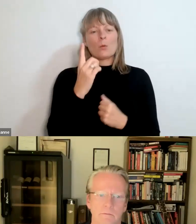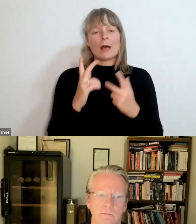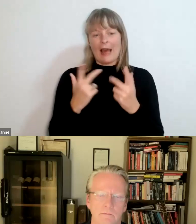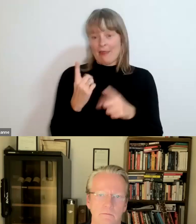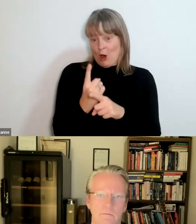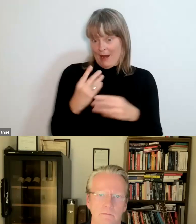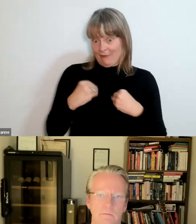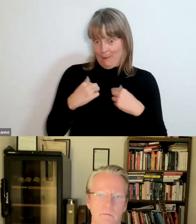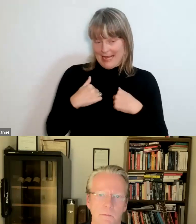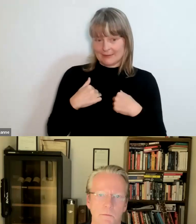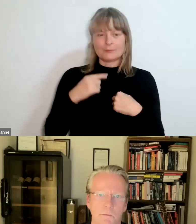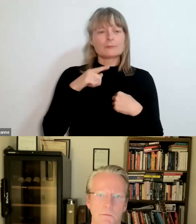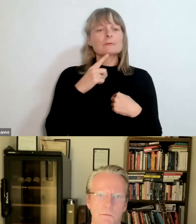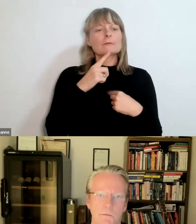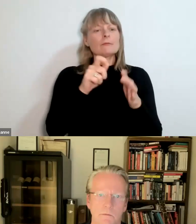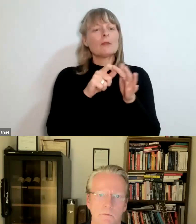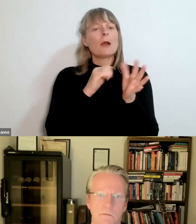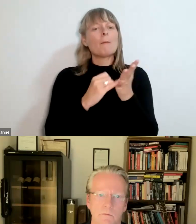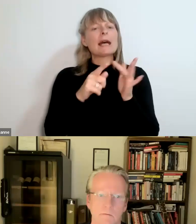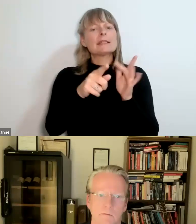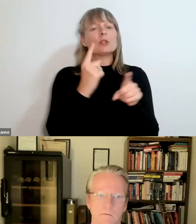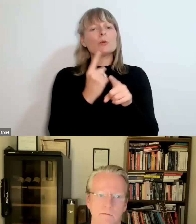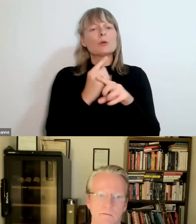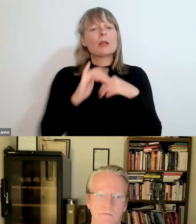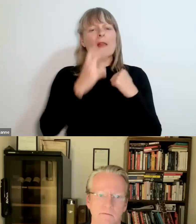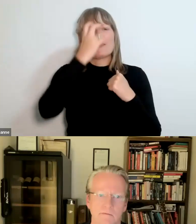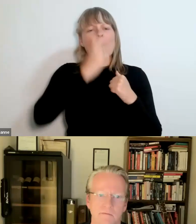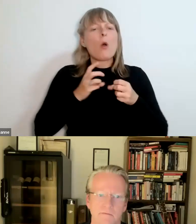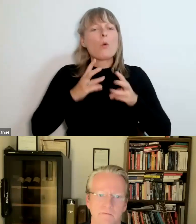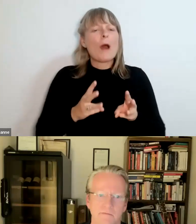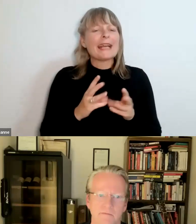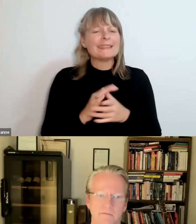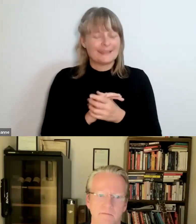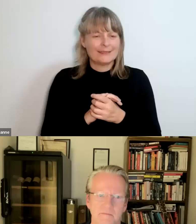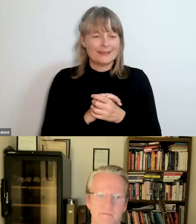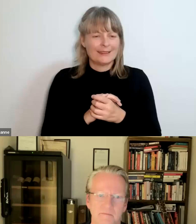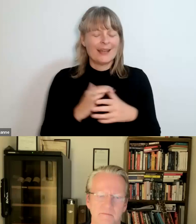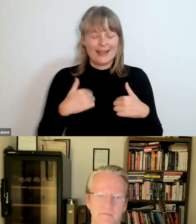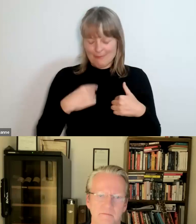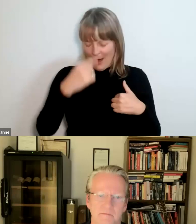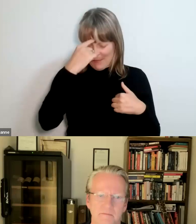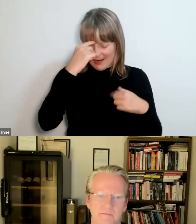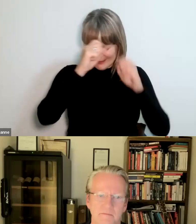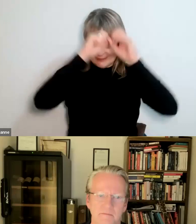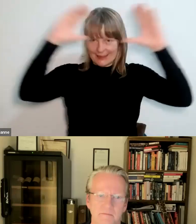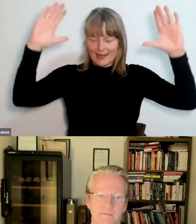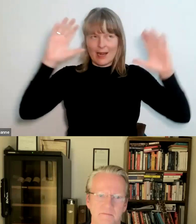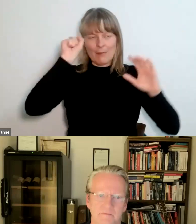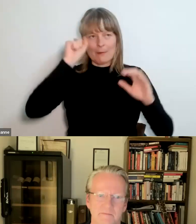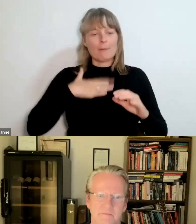different disciplines and landed in the same place -- you have both come. And landed on differential -- I different ideas.